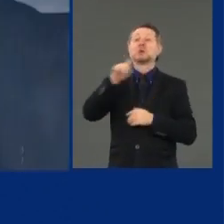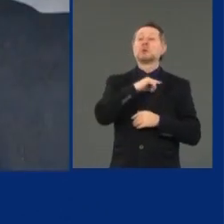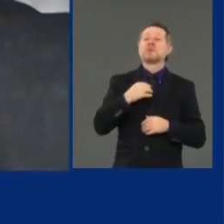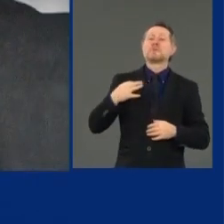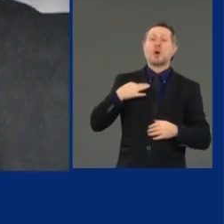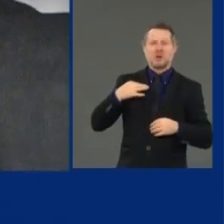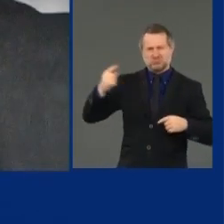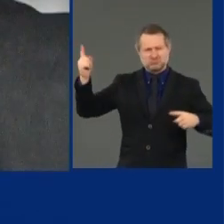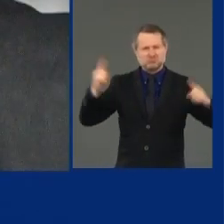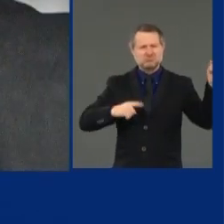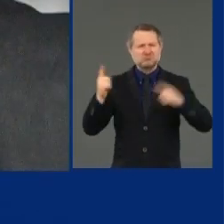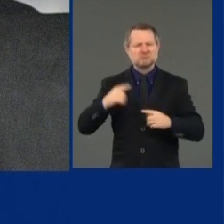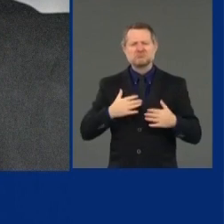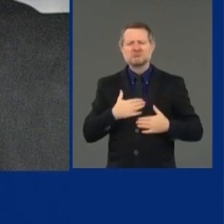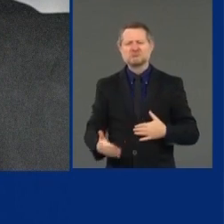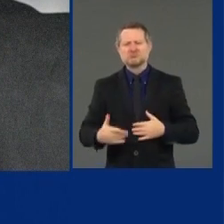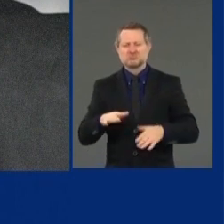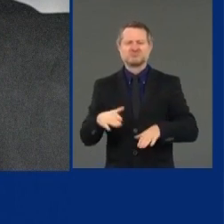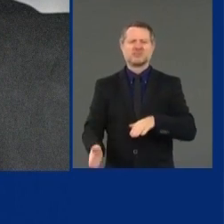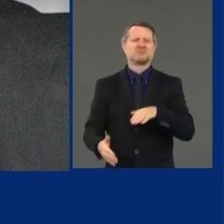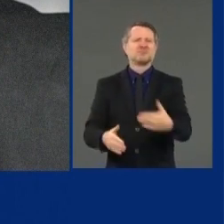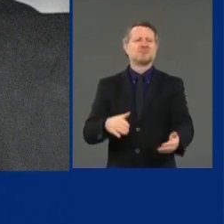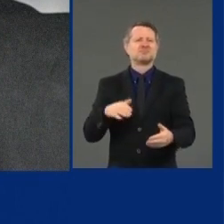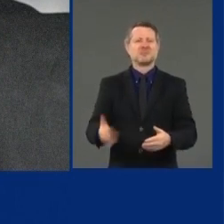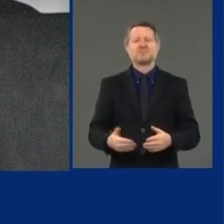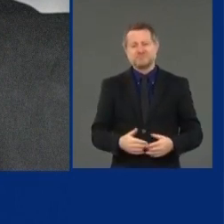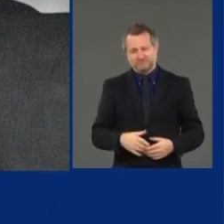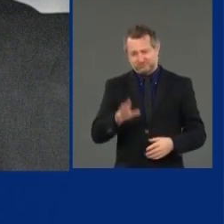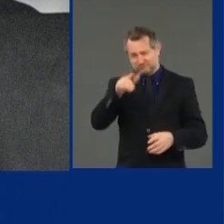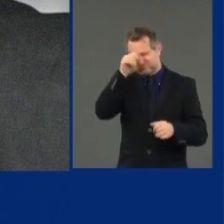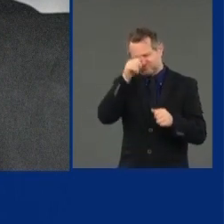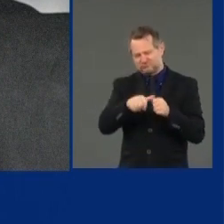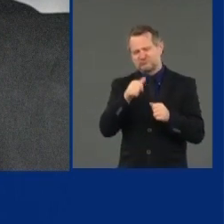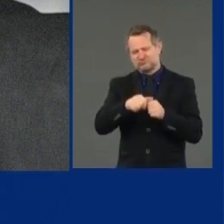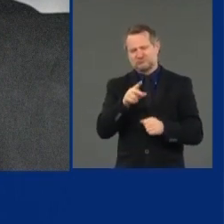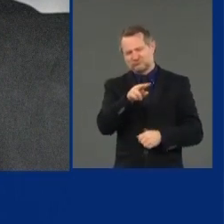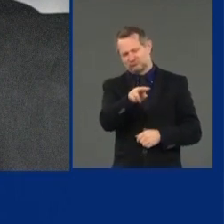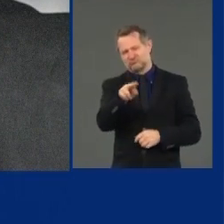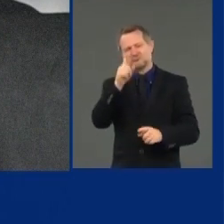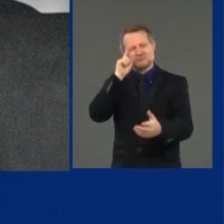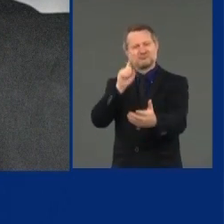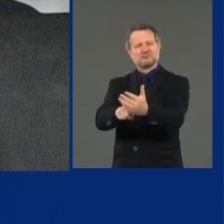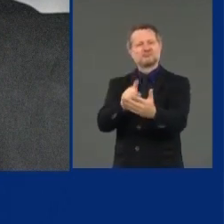FROM ACROSS THE COUNTRY TO HELP US HERE IN NEW YORK AND THEY